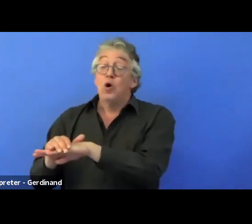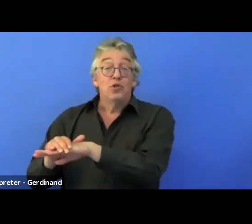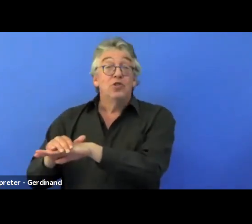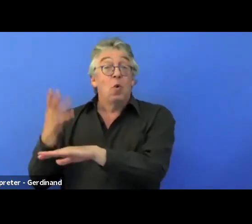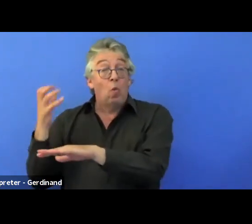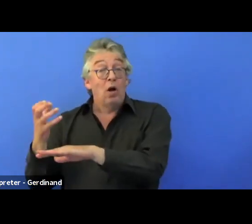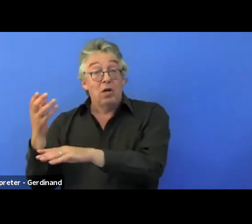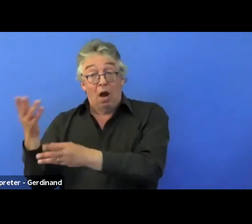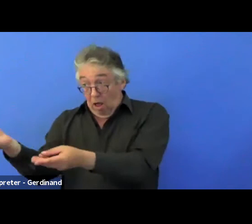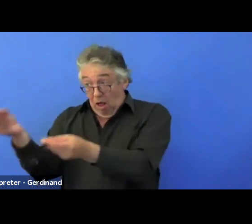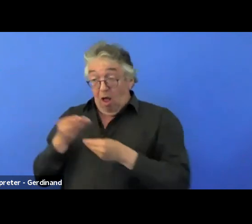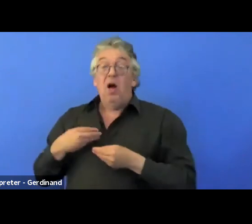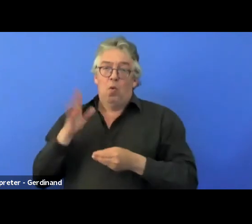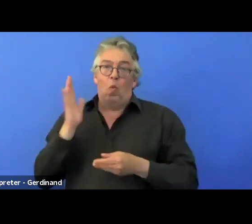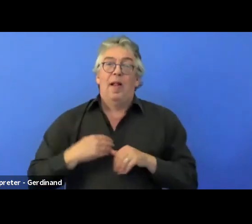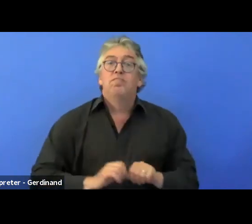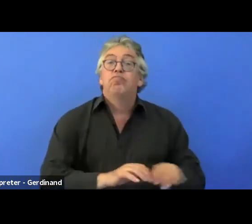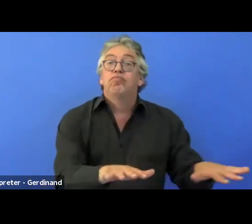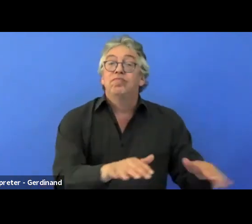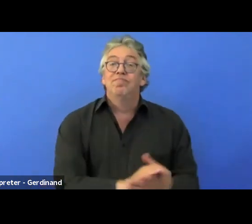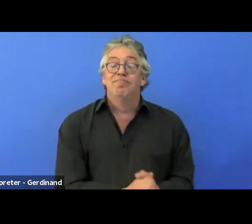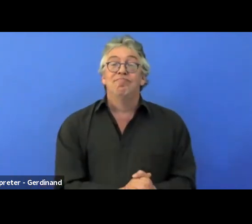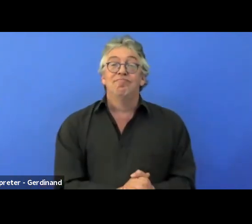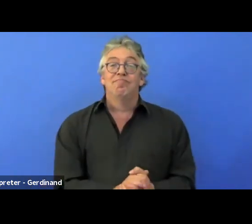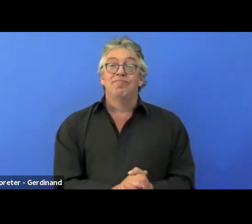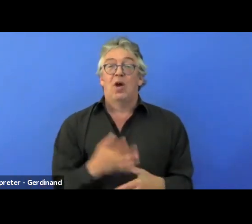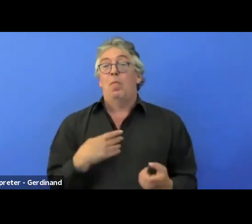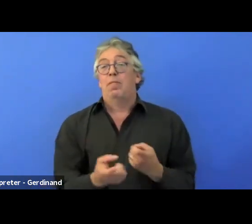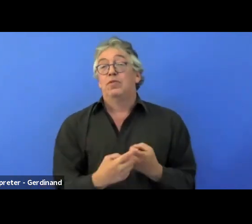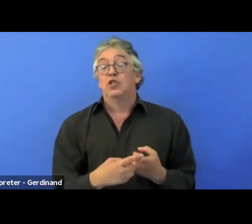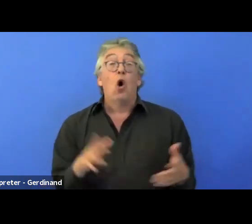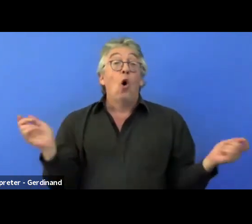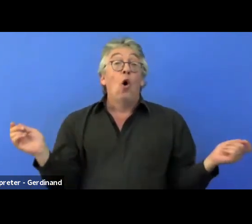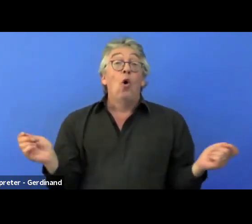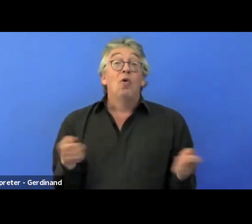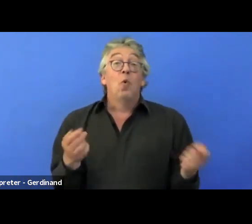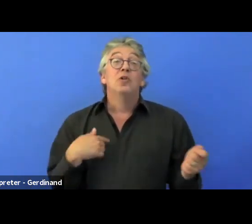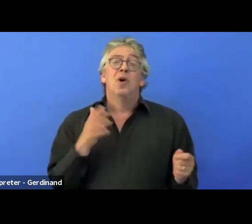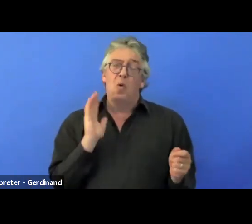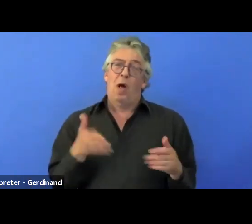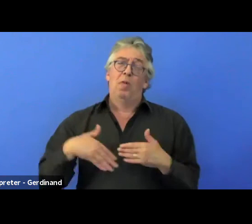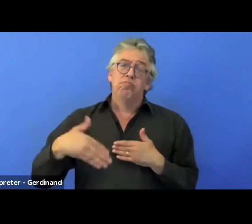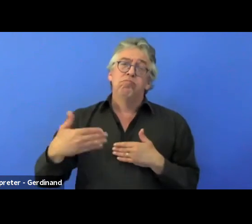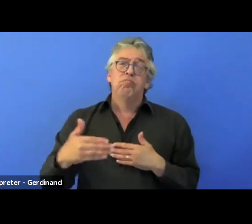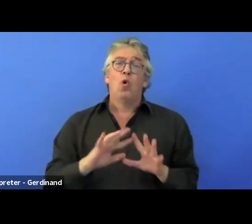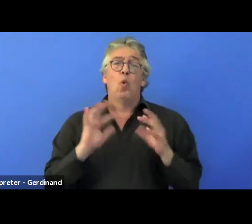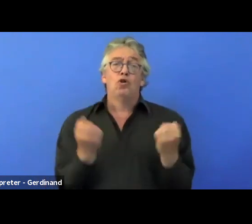We will raise awareness in the workshops like today, and we will provide guidance to the members,